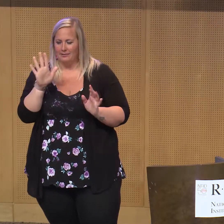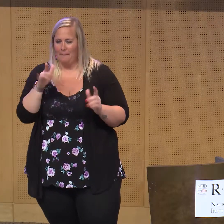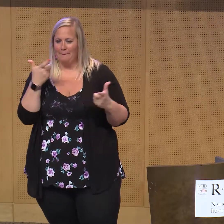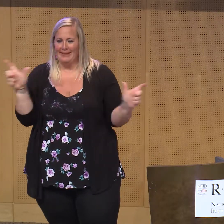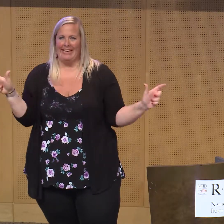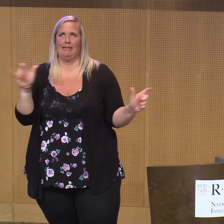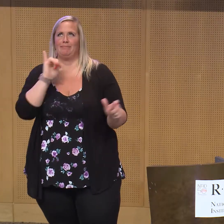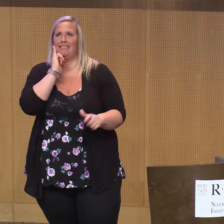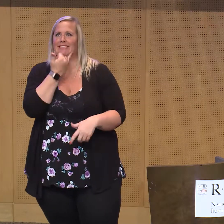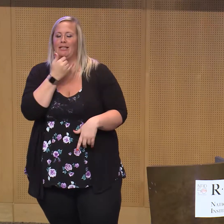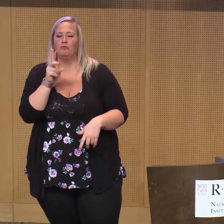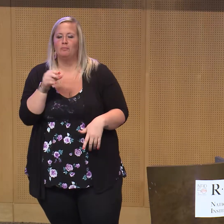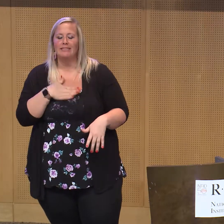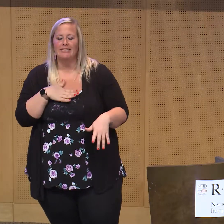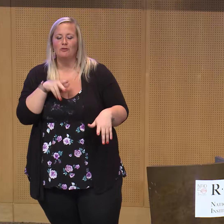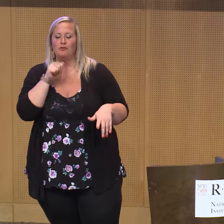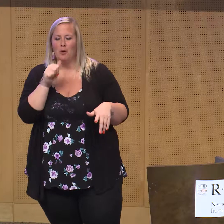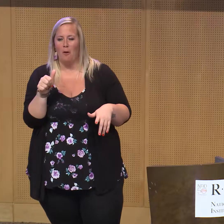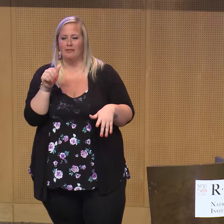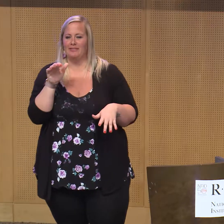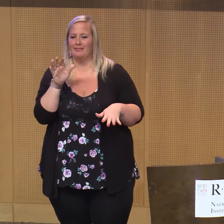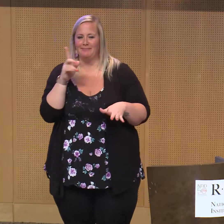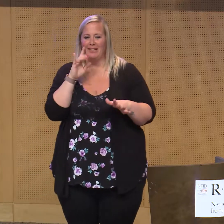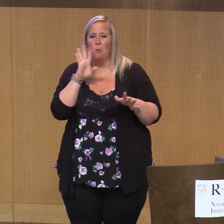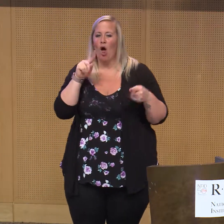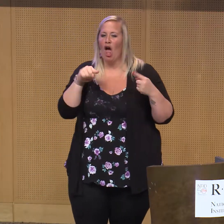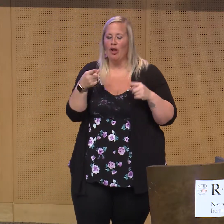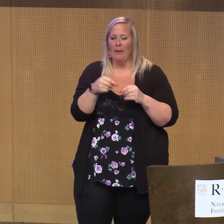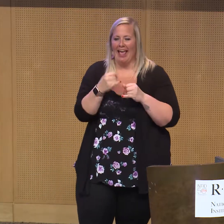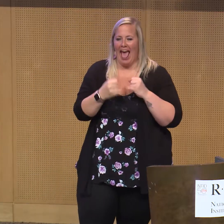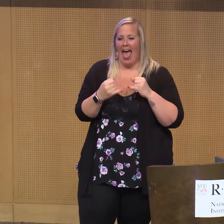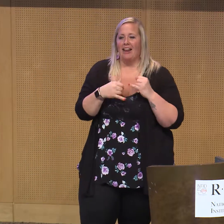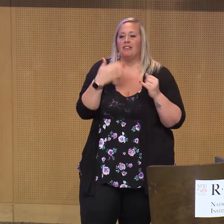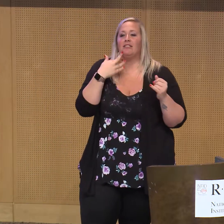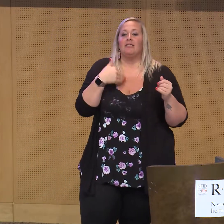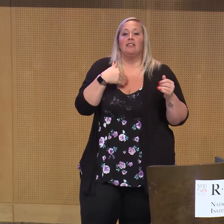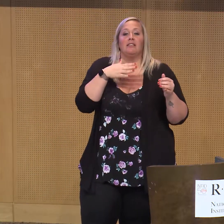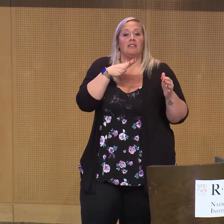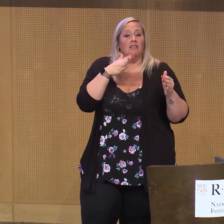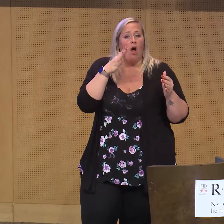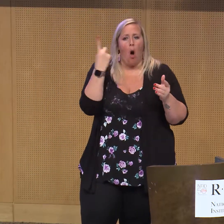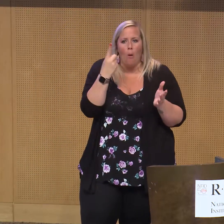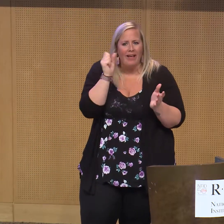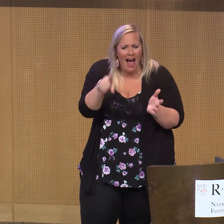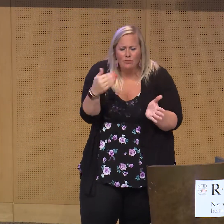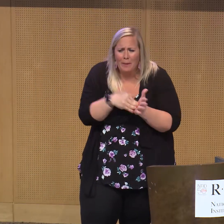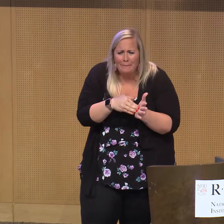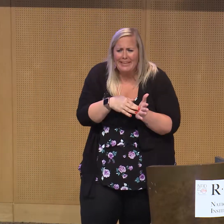I would sort of bluff, and it always was a big mistake. It always led to some misunderstanding